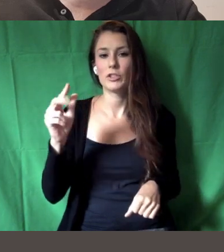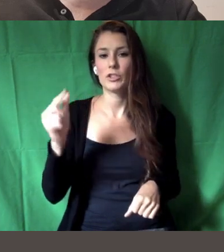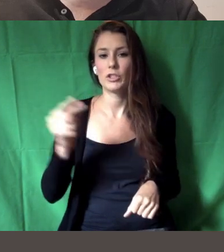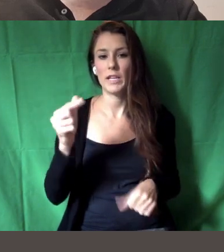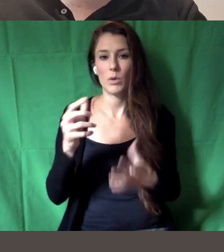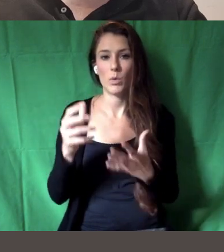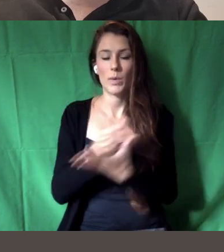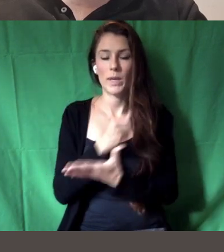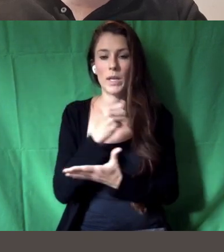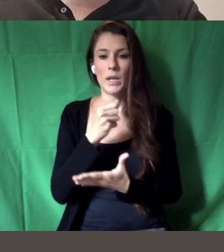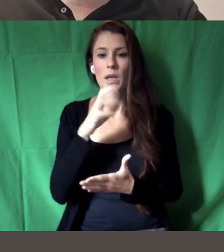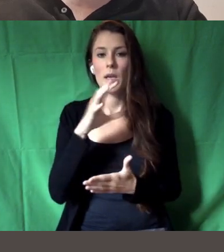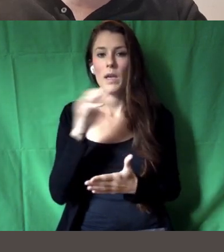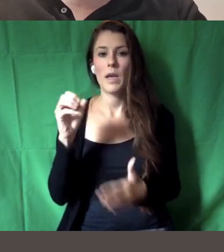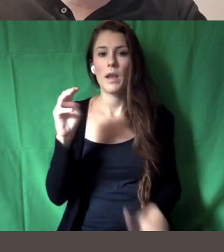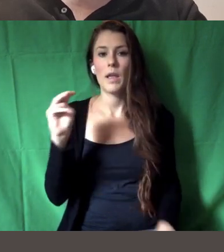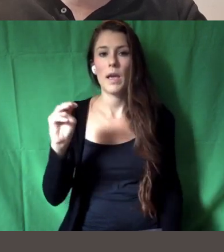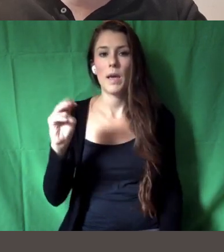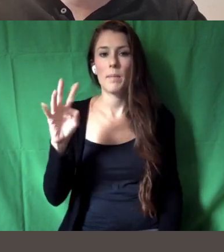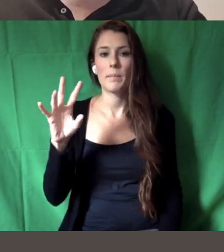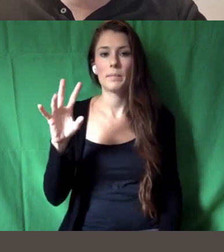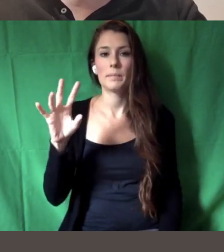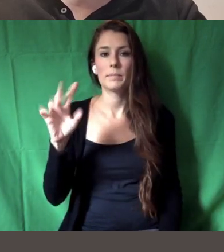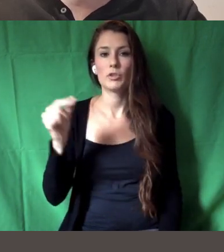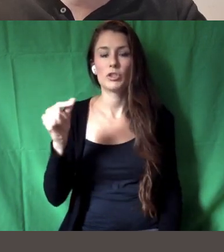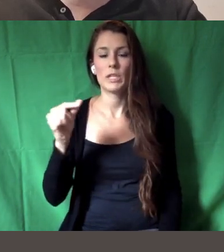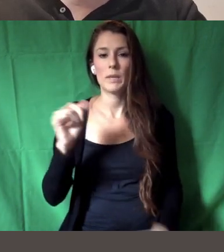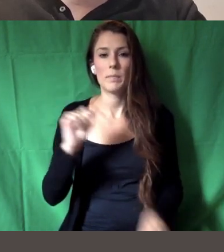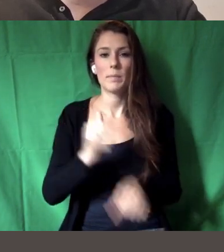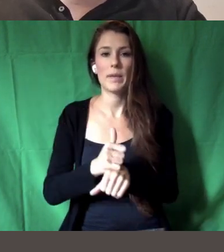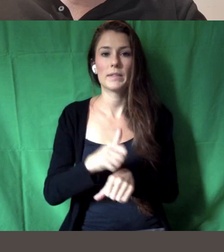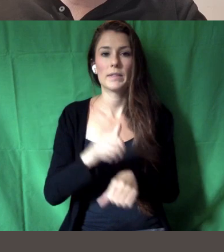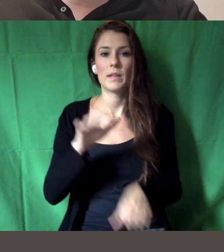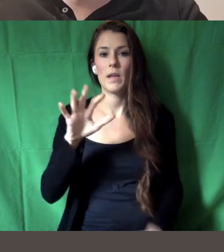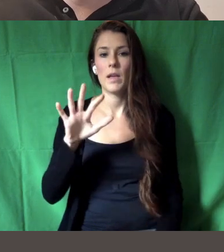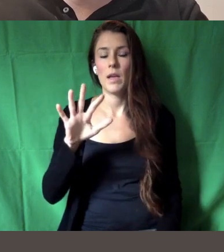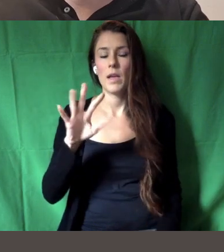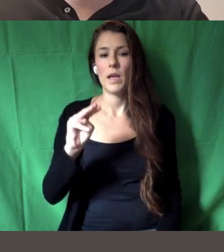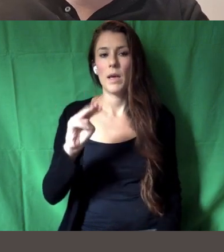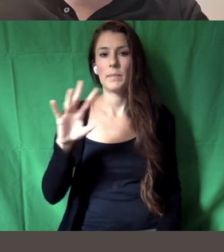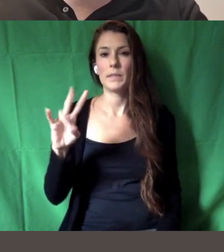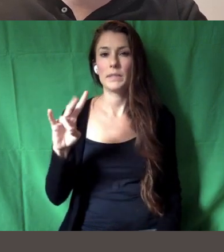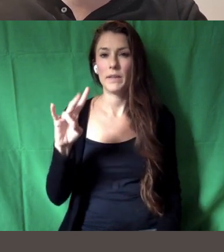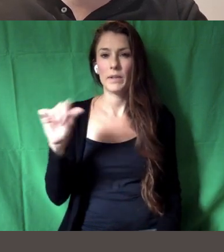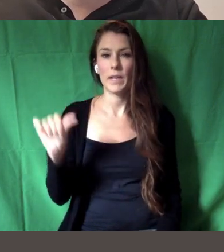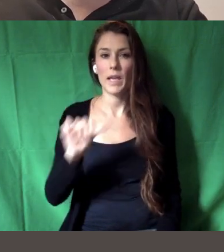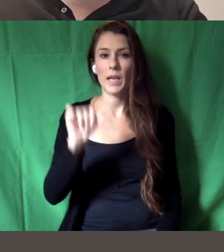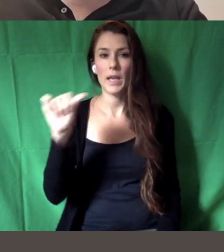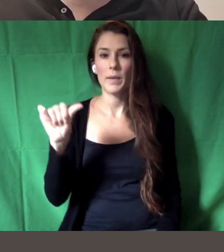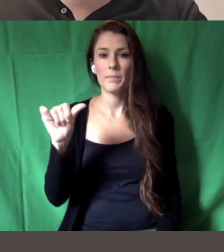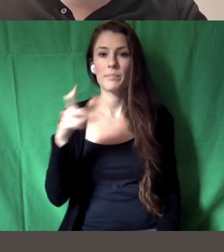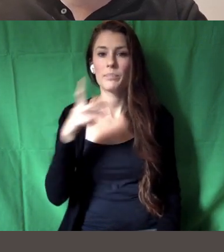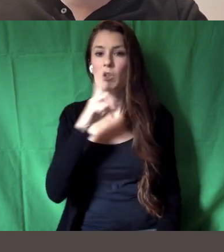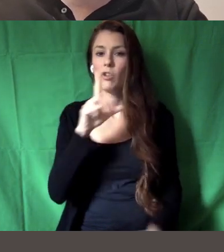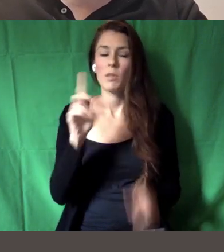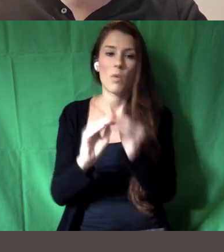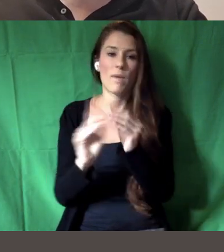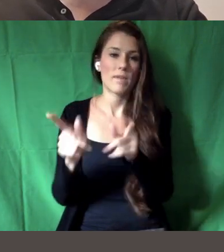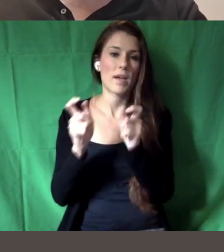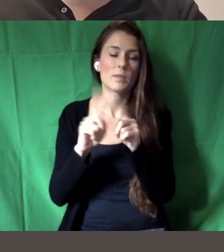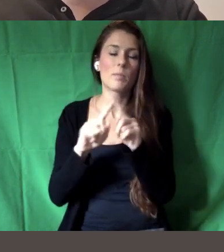the winner and AMD based M7a is a strong second choice candidate. As I said, it's faster but